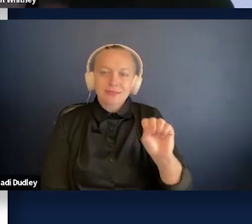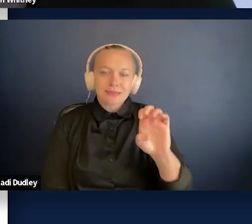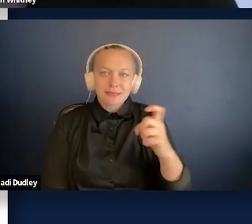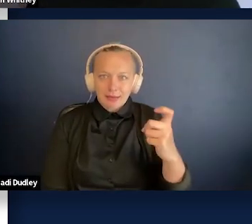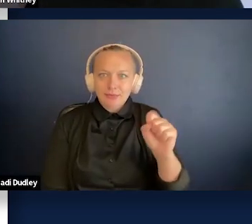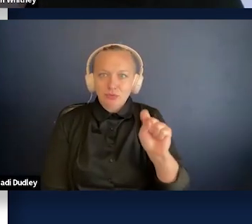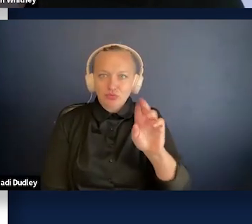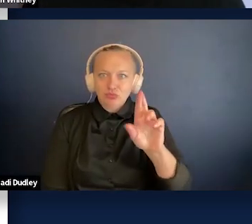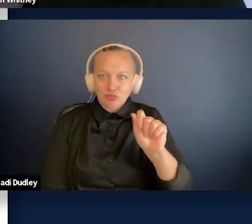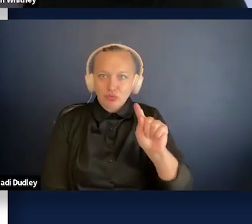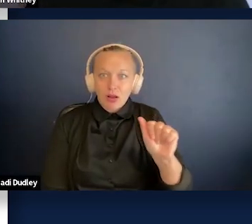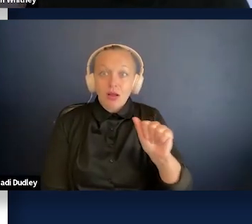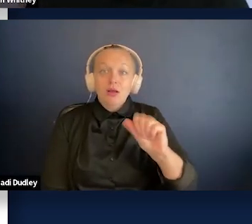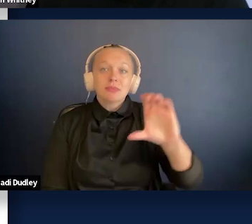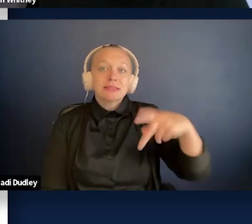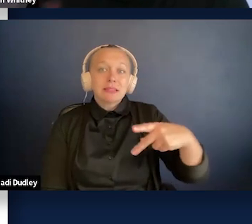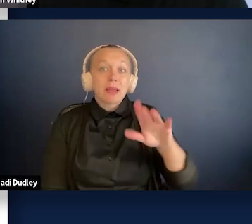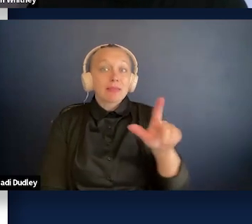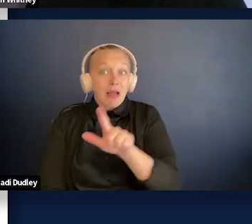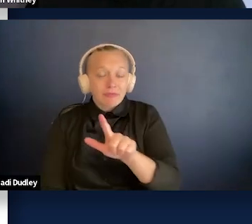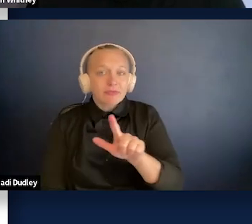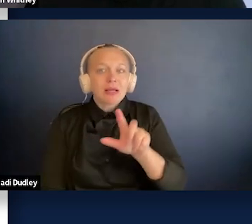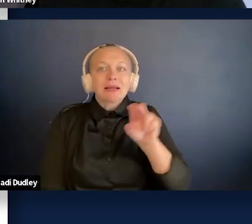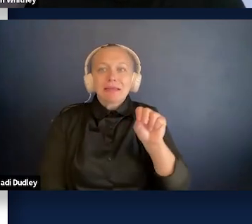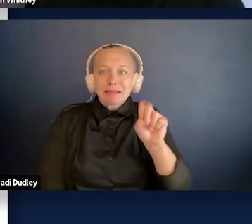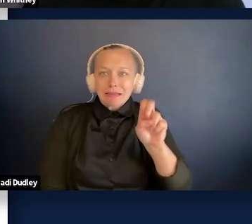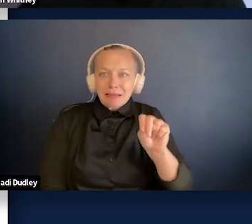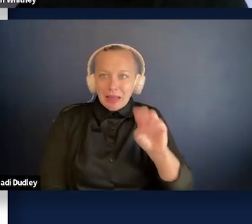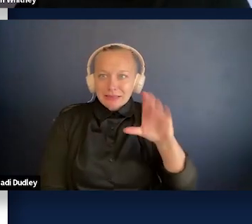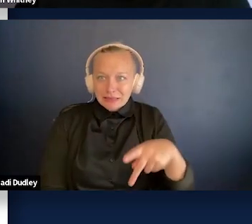Uh, men and women with CP have a higher recurrent risk of pneumococcal pneumonia.